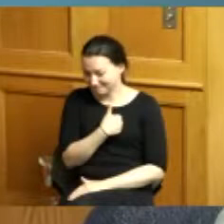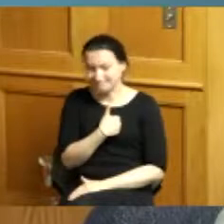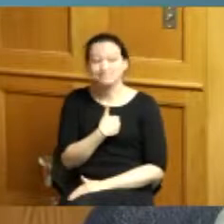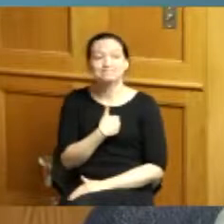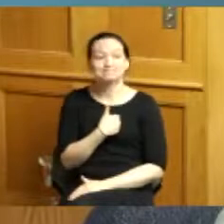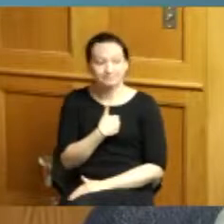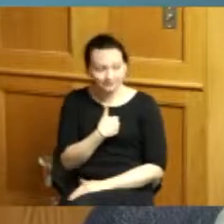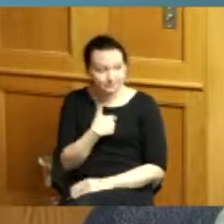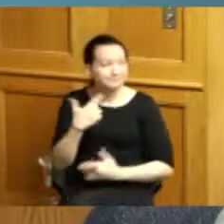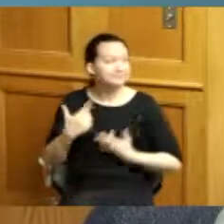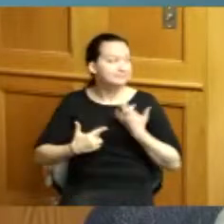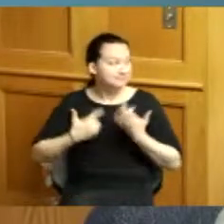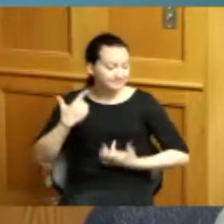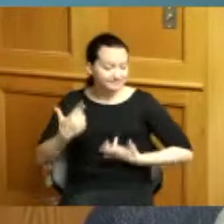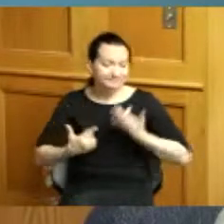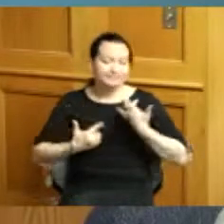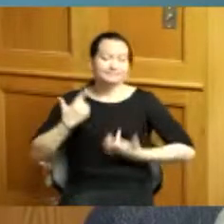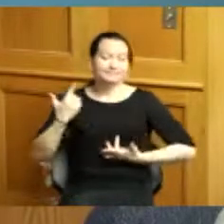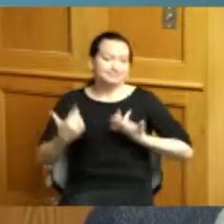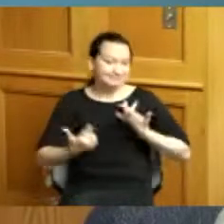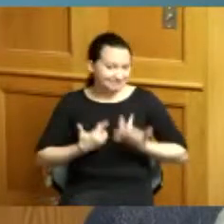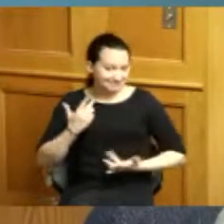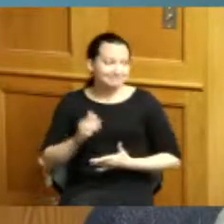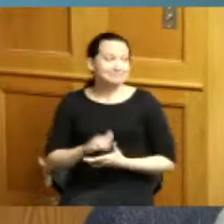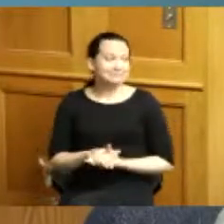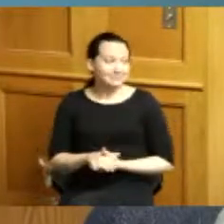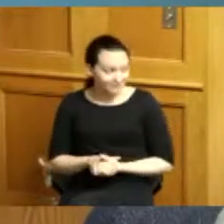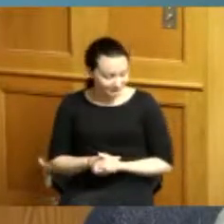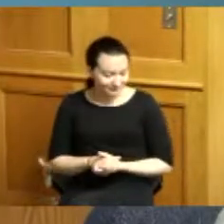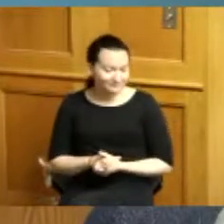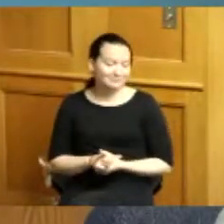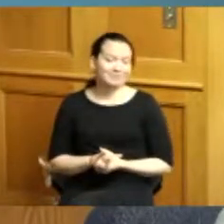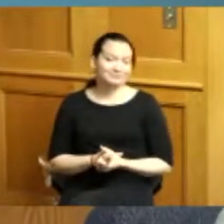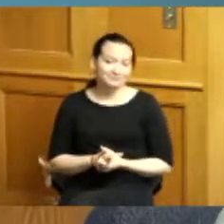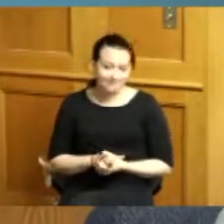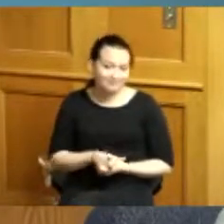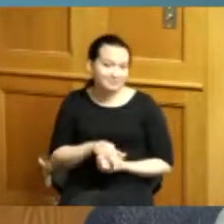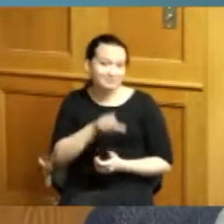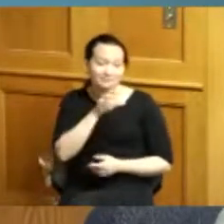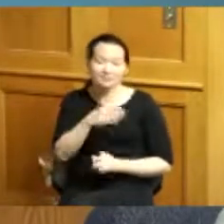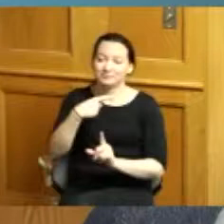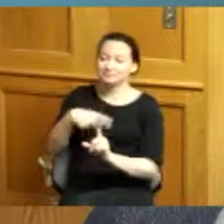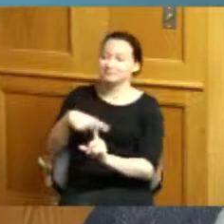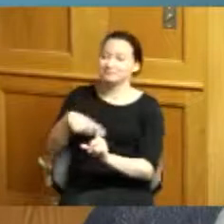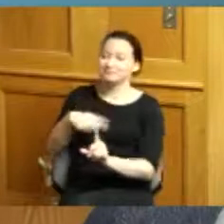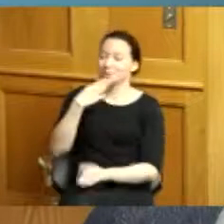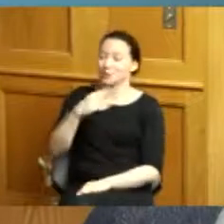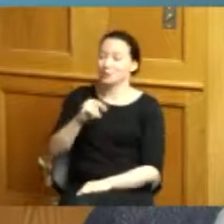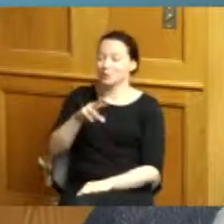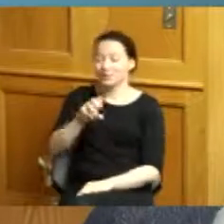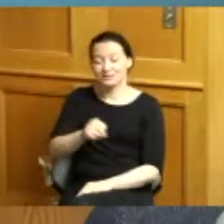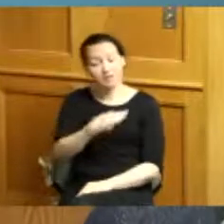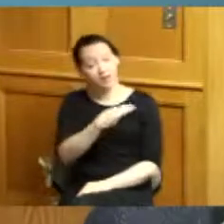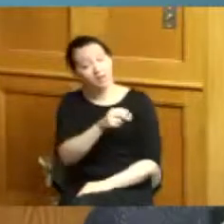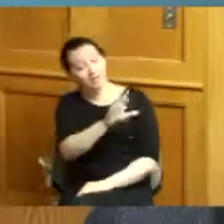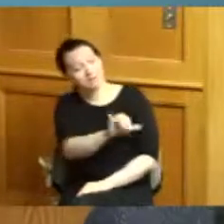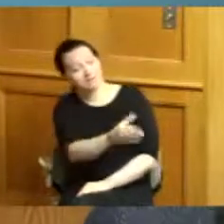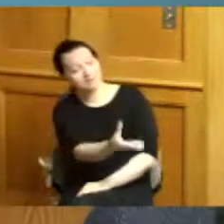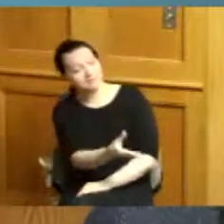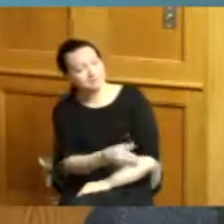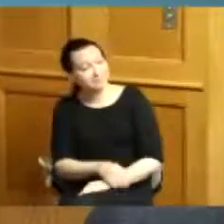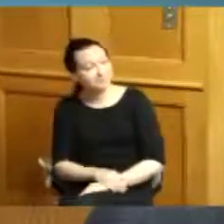and I'm excited about excited about that so that was really good news so Holly anything yes thank